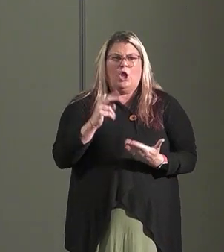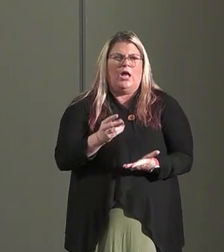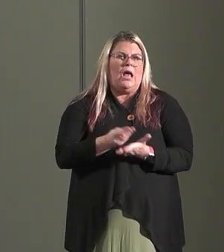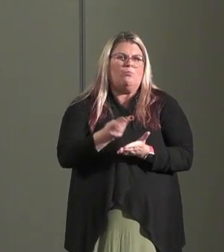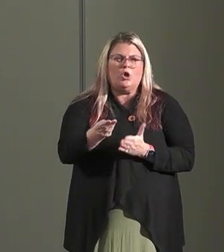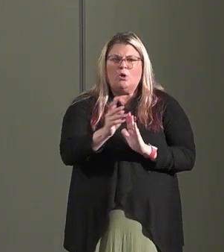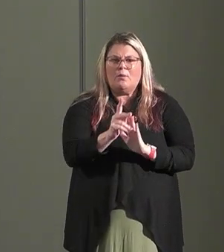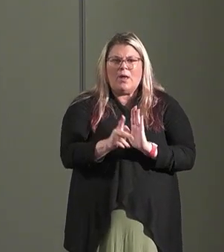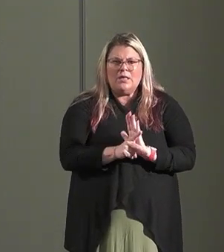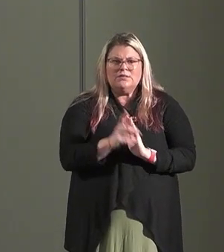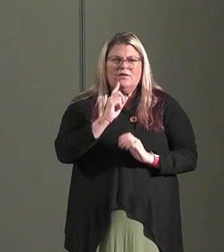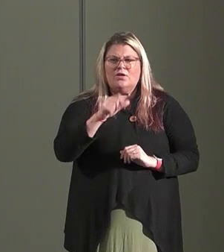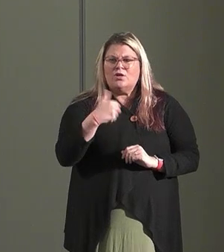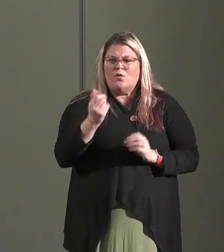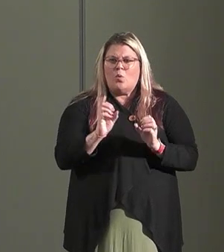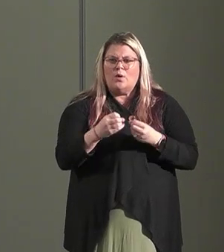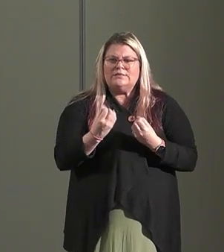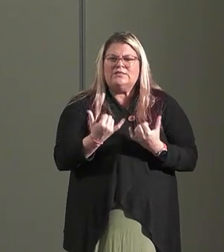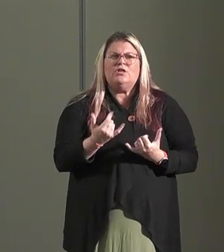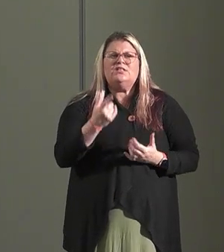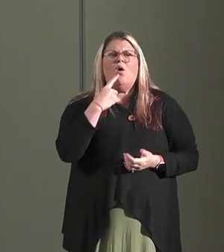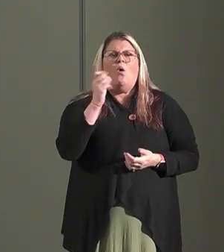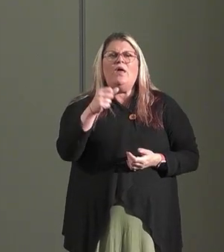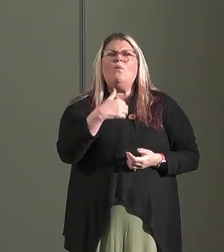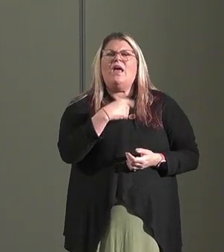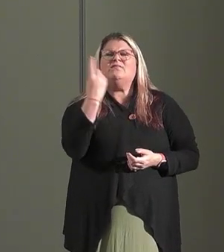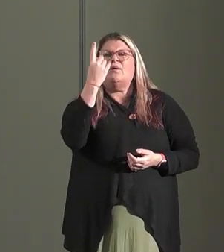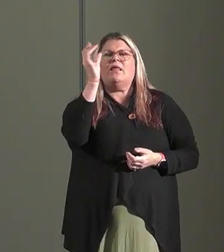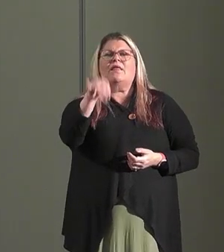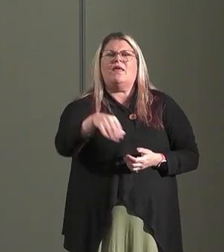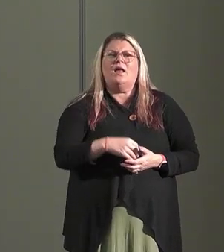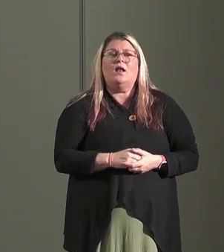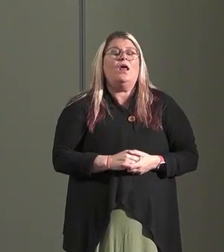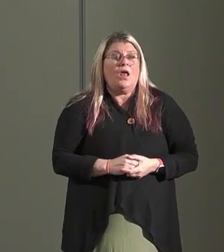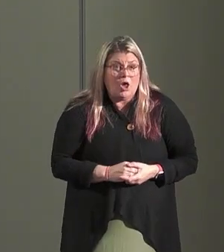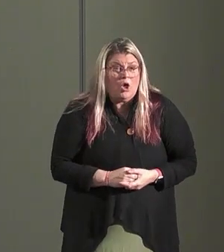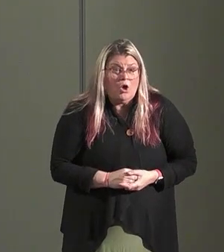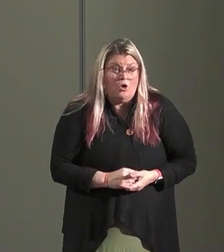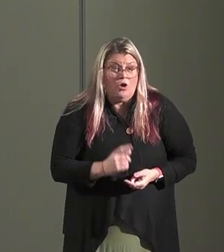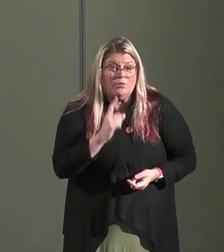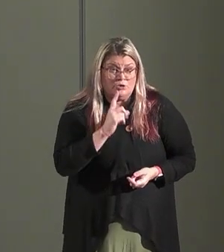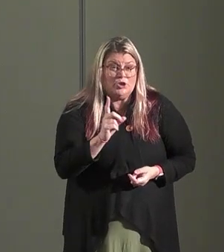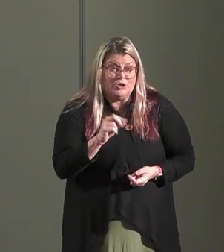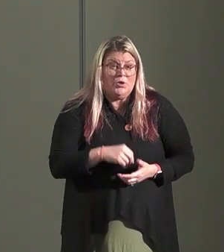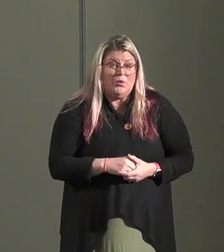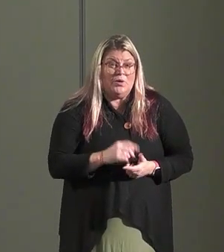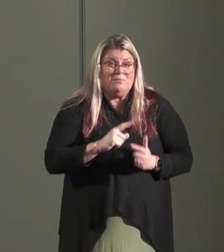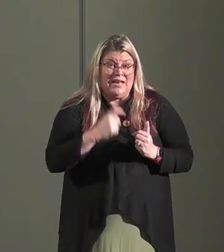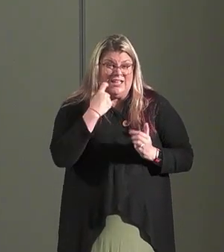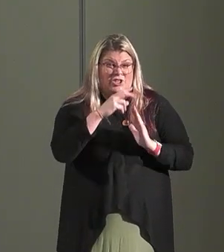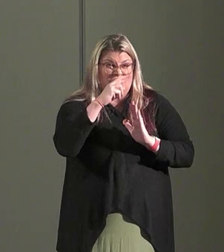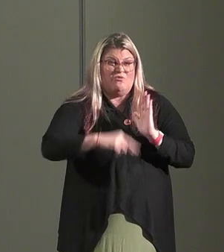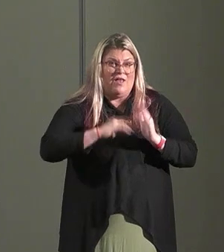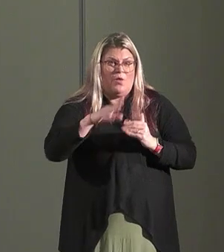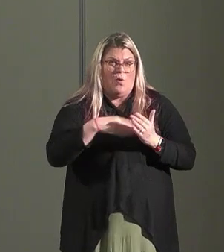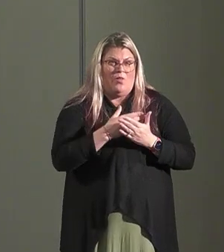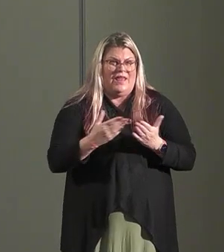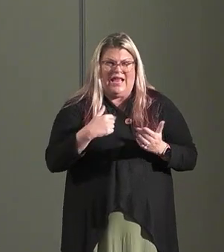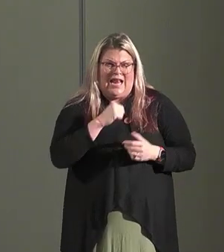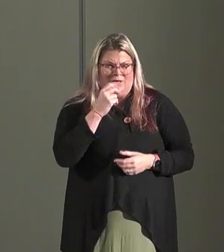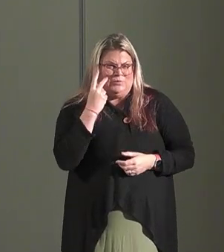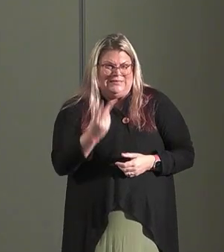organization We have this and that. Are you sure. Yeah. I read it and show me where it is